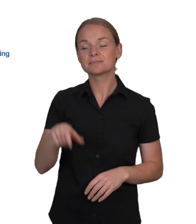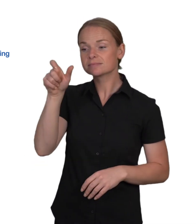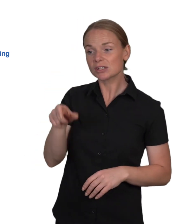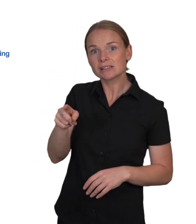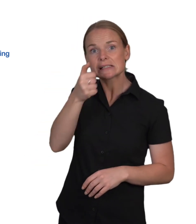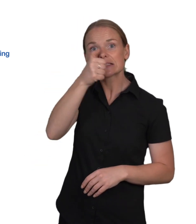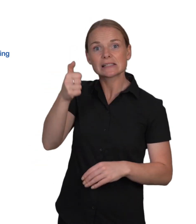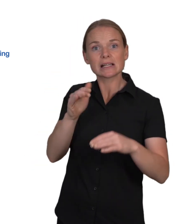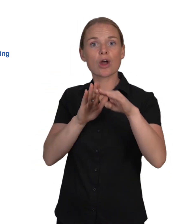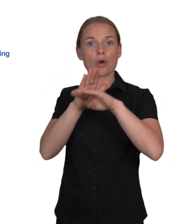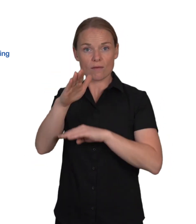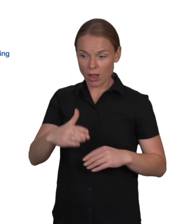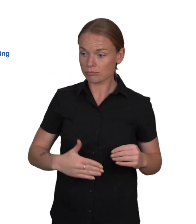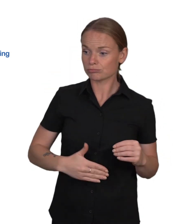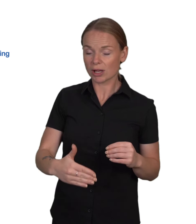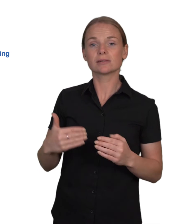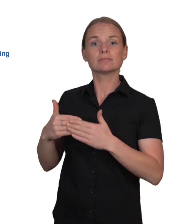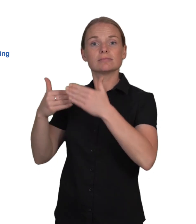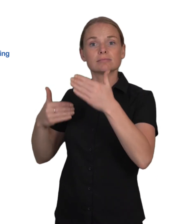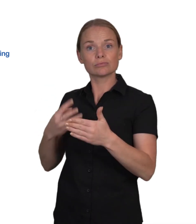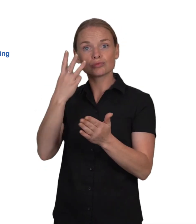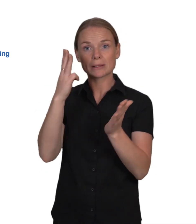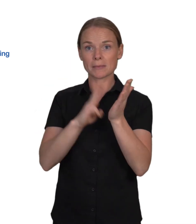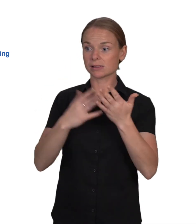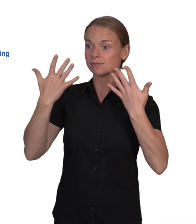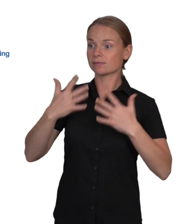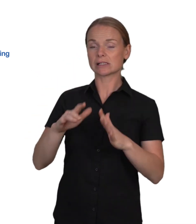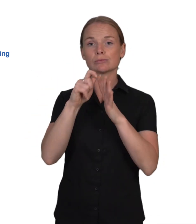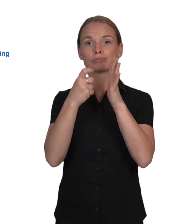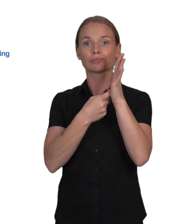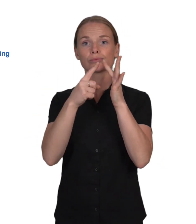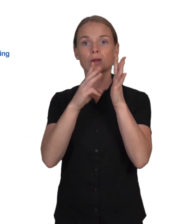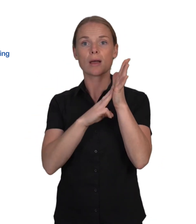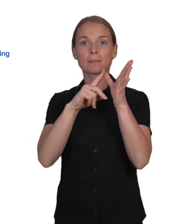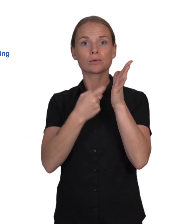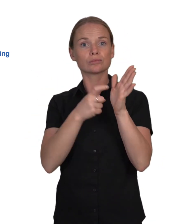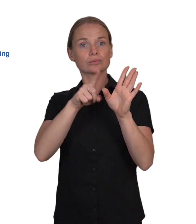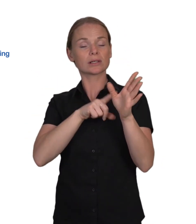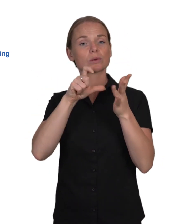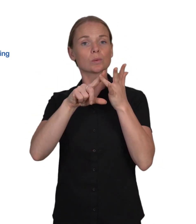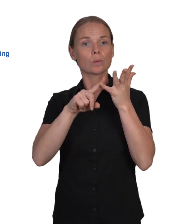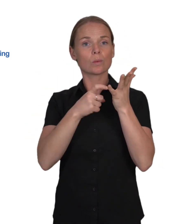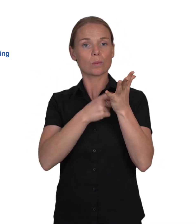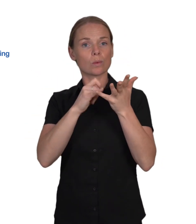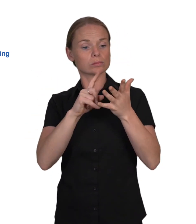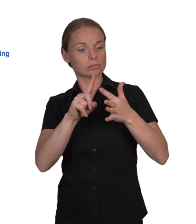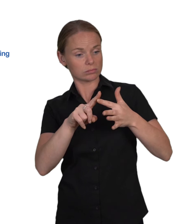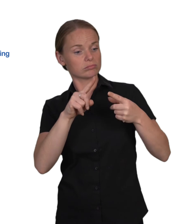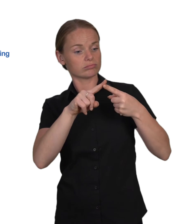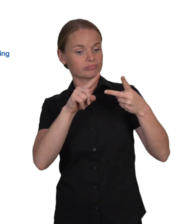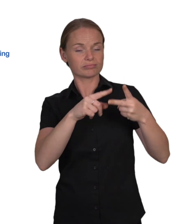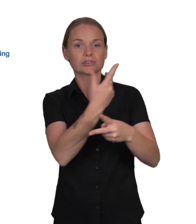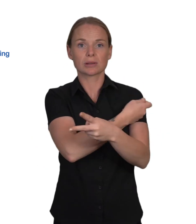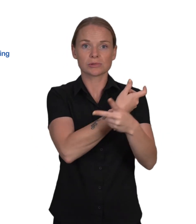Pregnant women aged 16 years or older who received their primary COVID-19 vaccination course